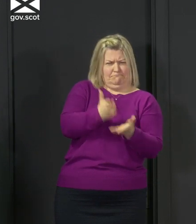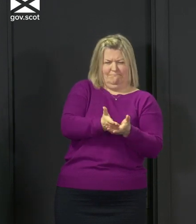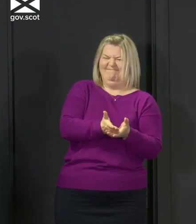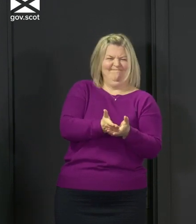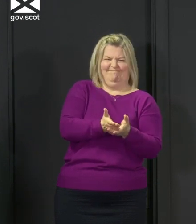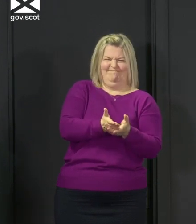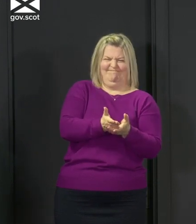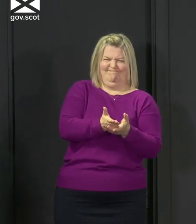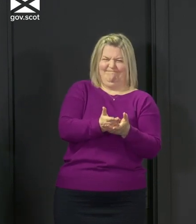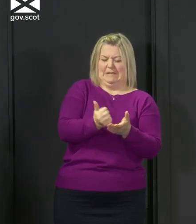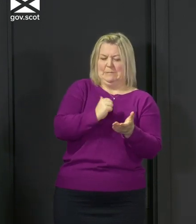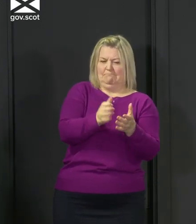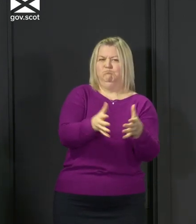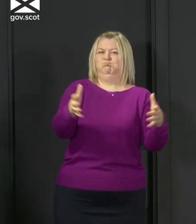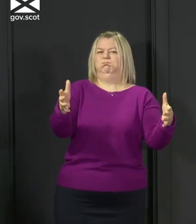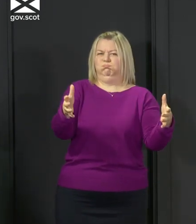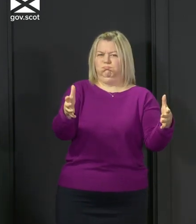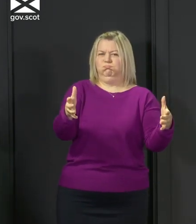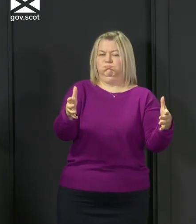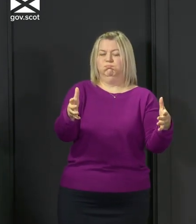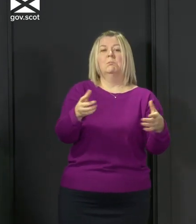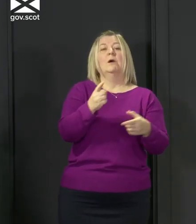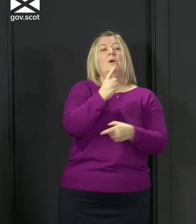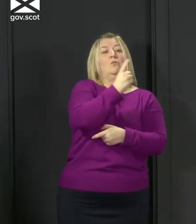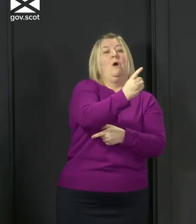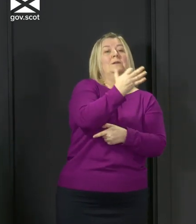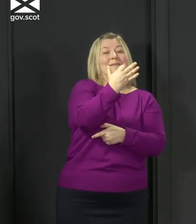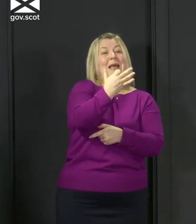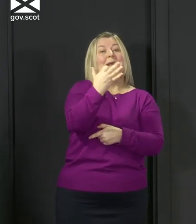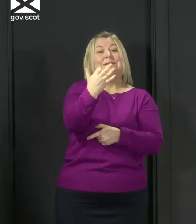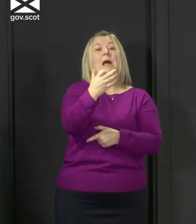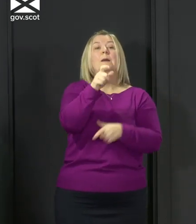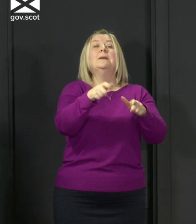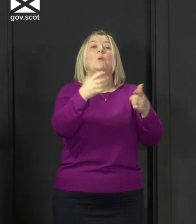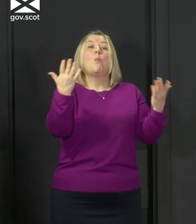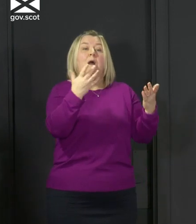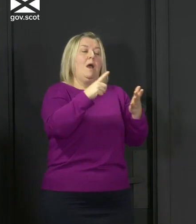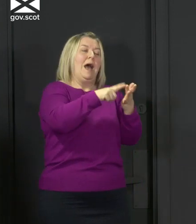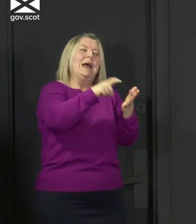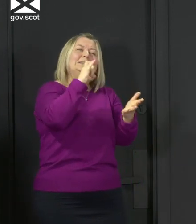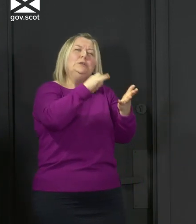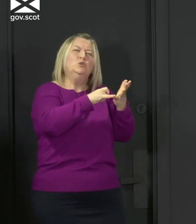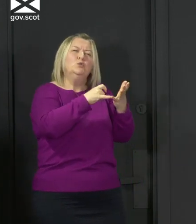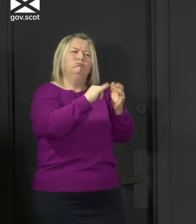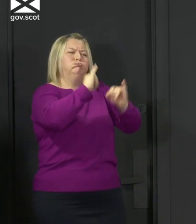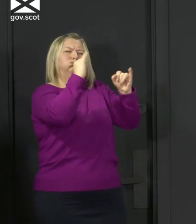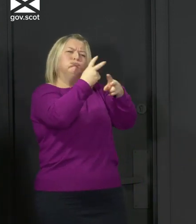A total of 199 people last night were in intensive care with confirmed or suspected cases of